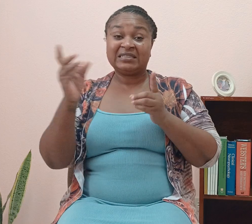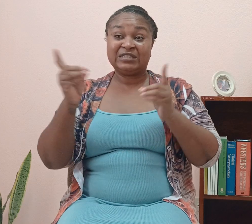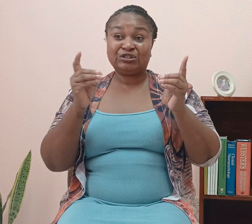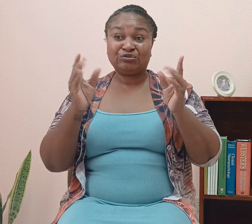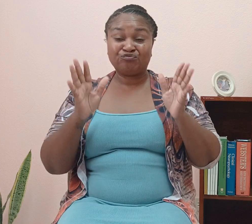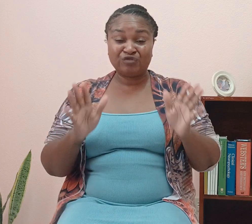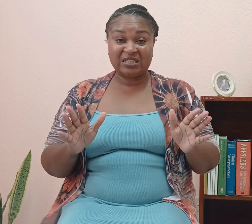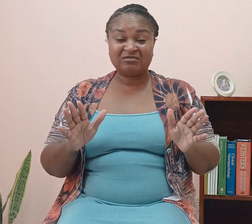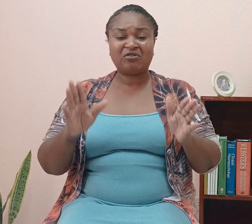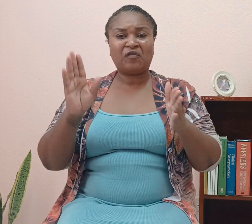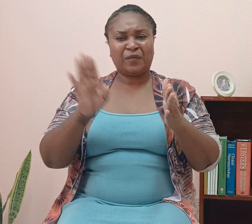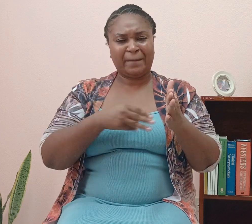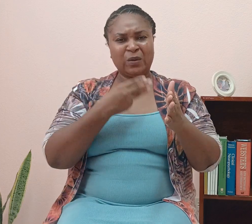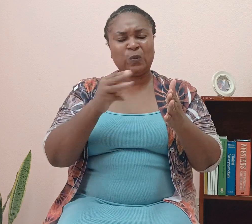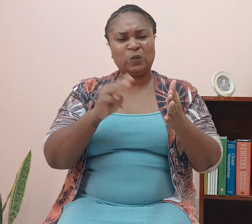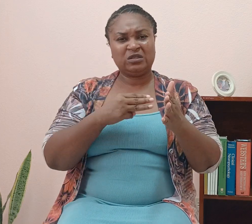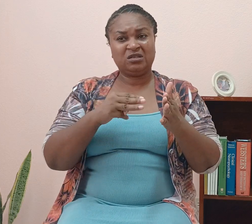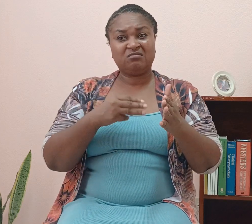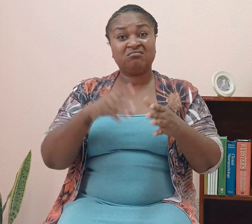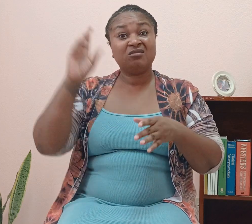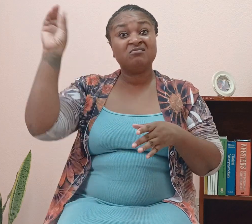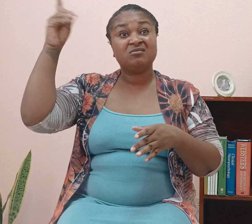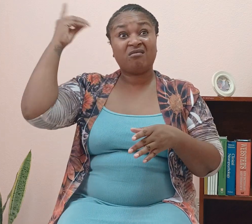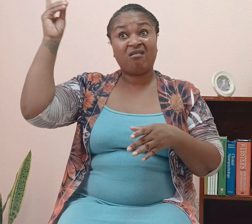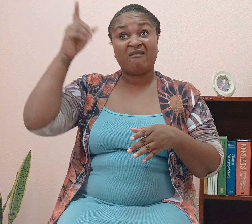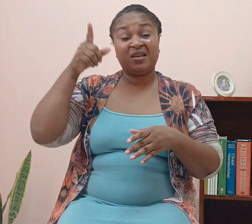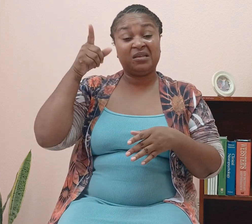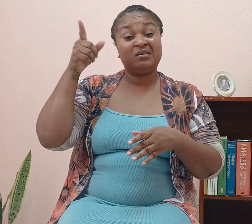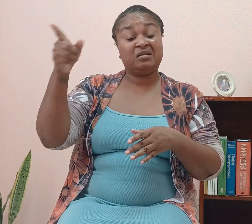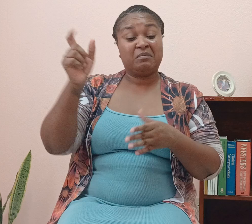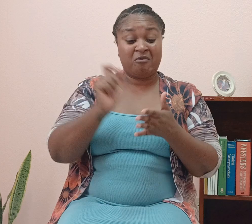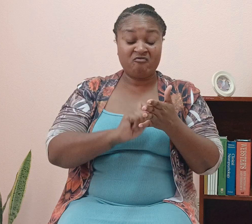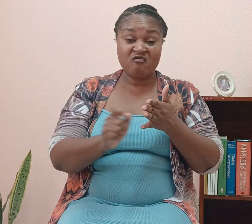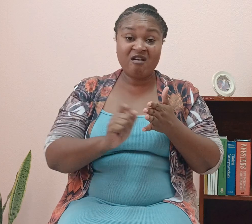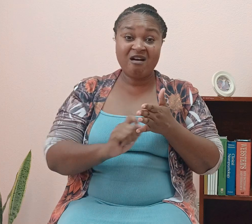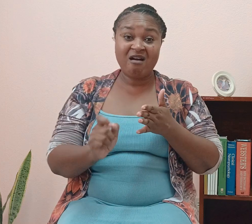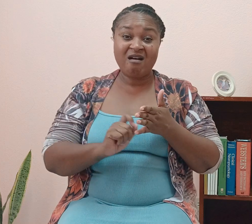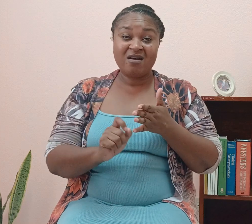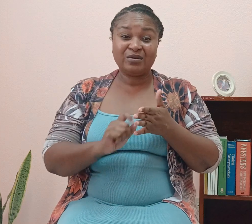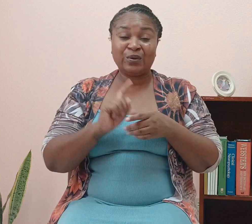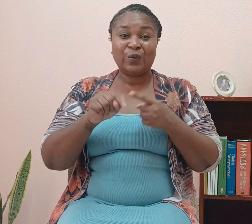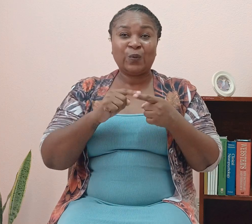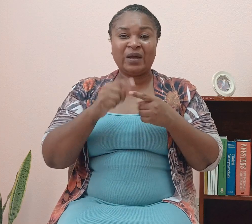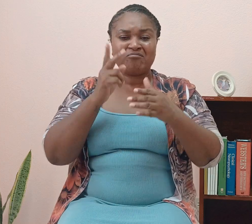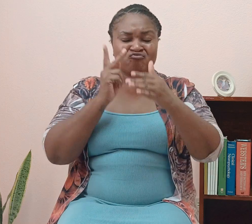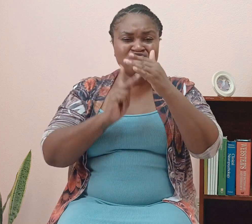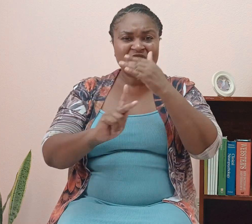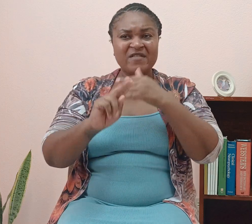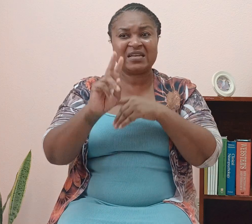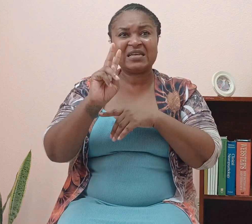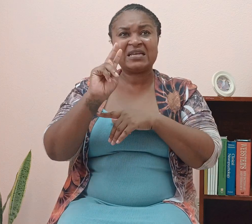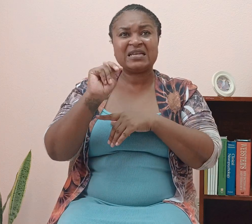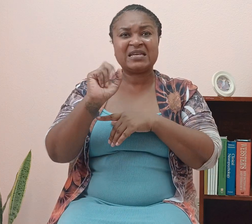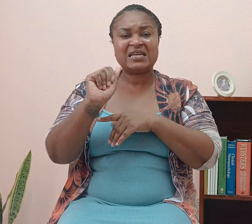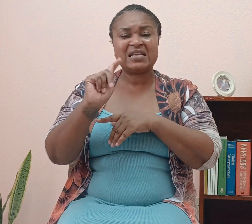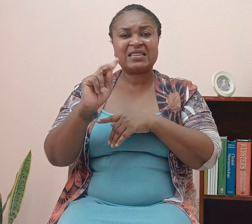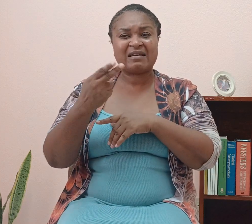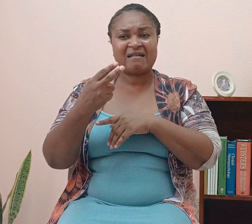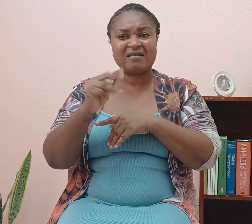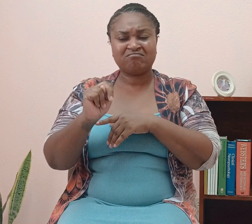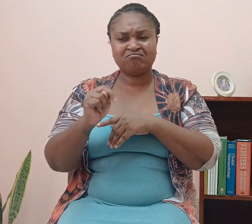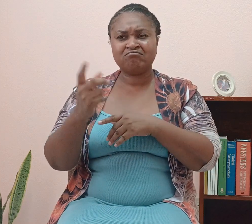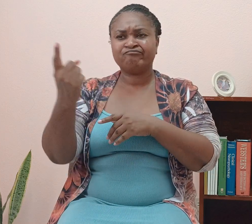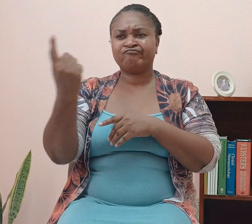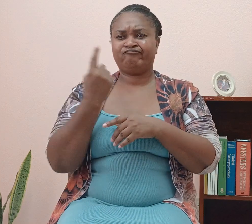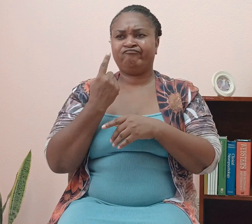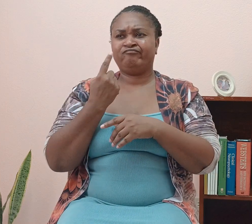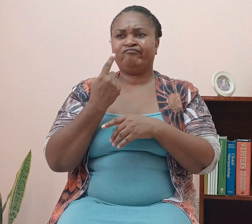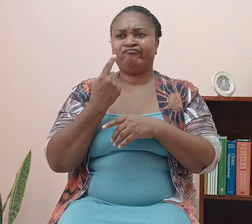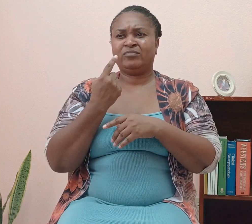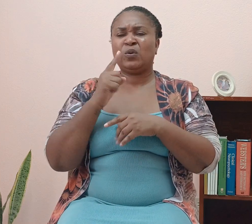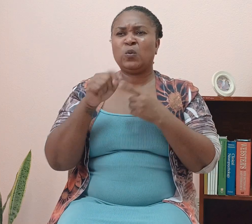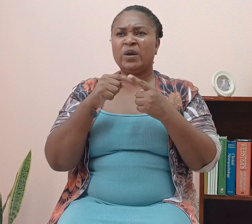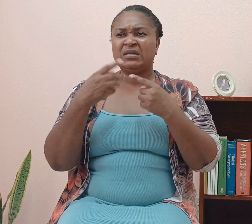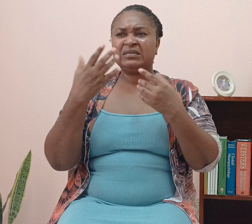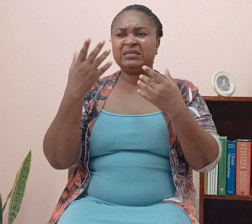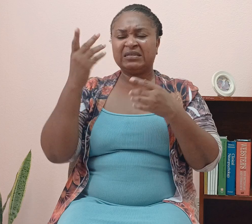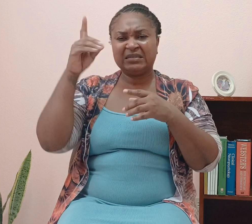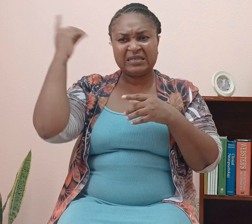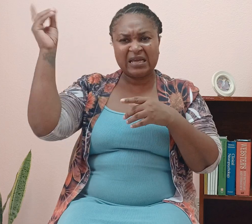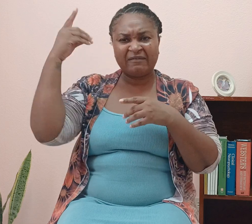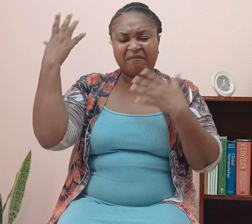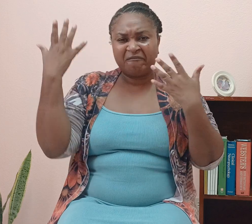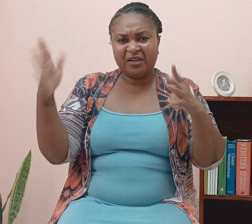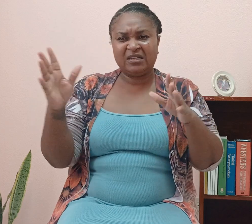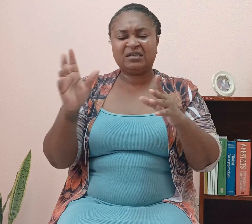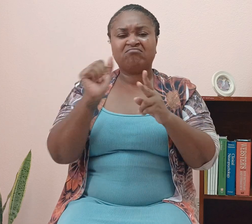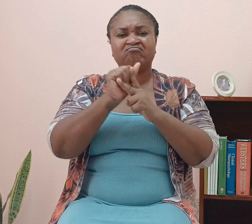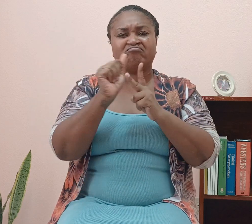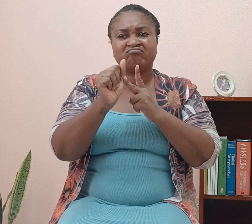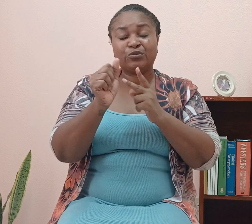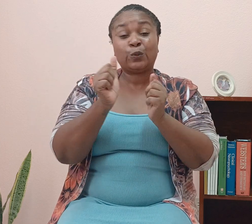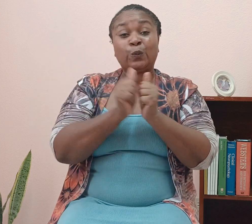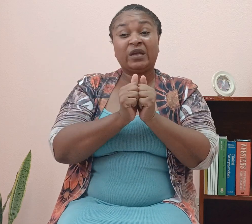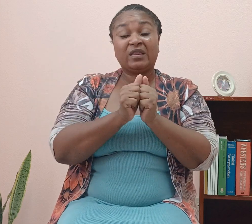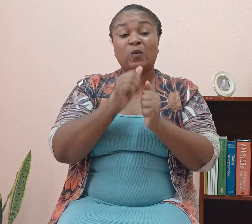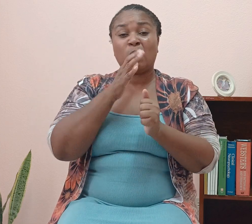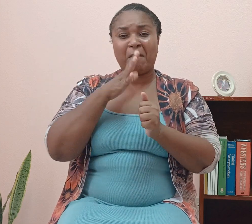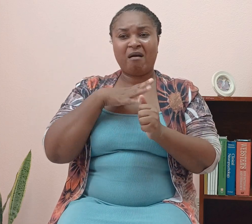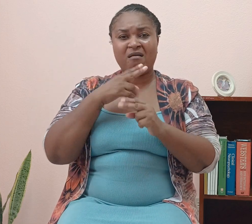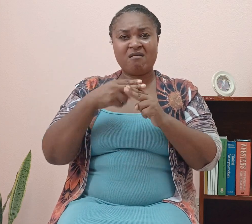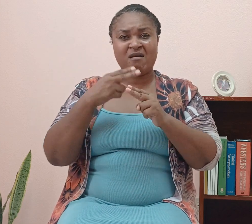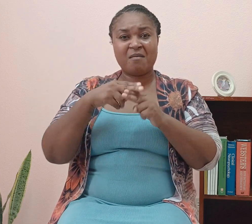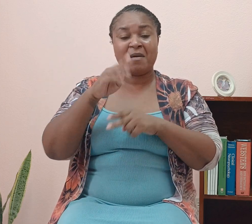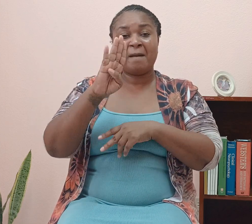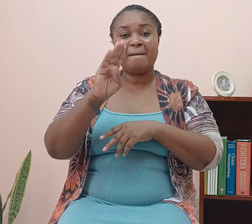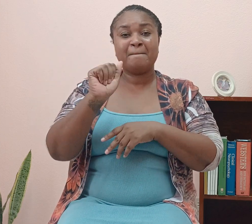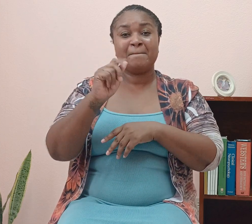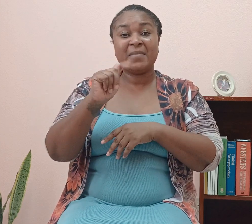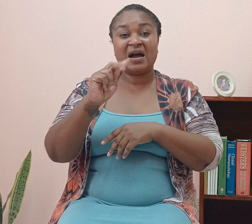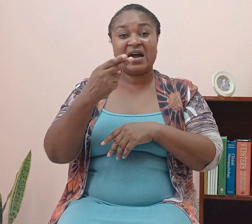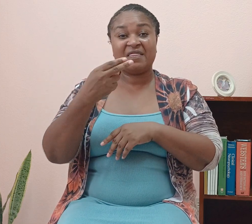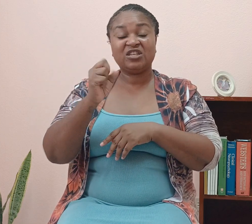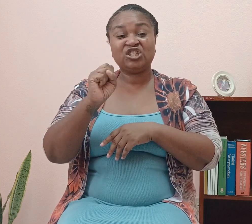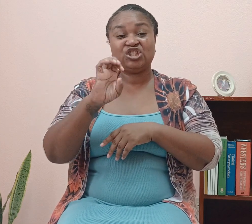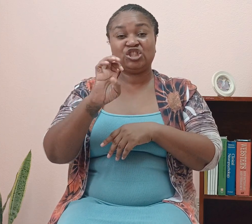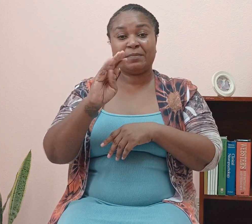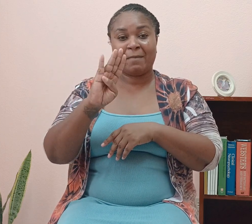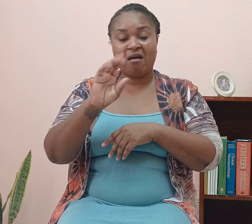David. When the prophet Nathan came to him after David had committed adultery with Bathsheba.